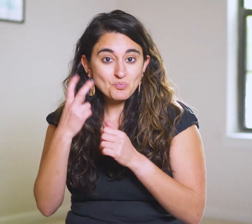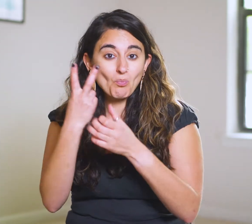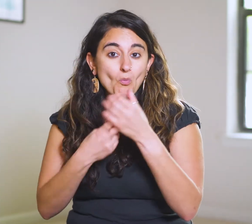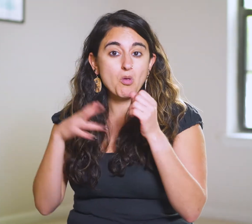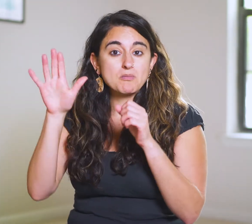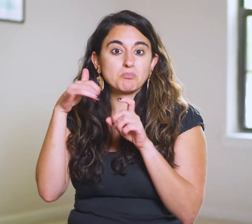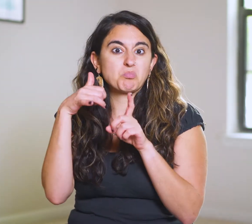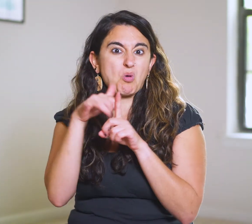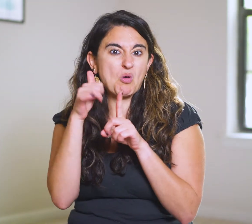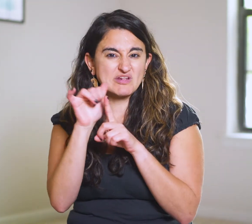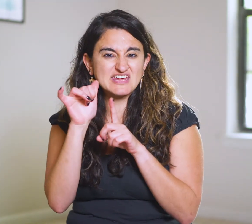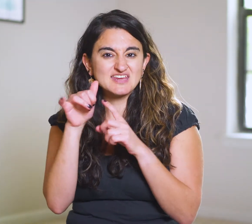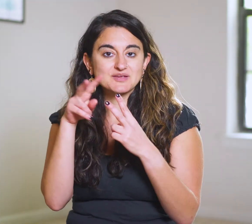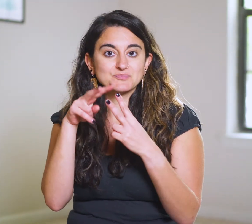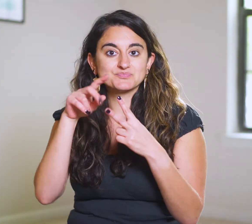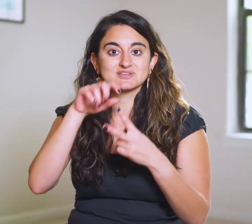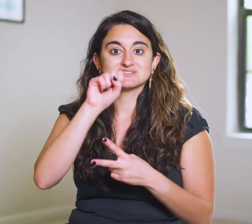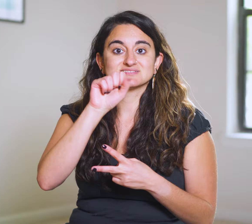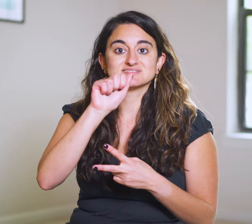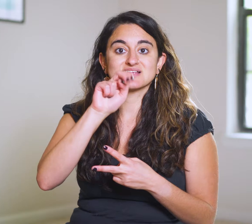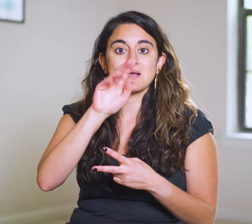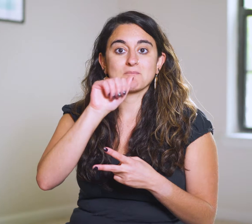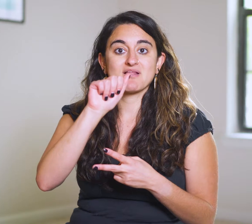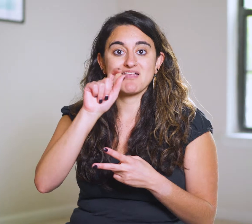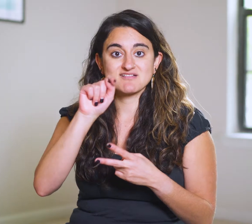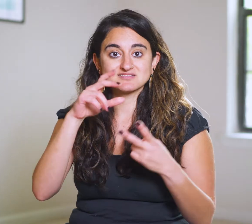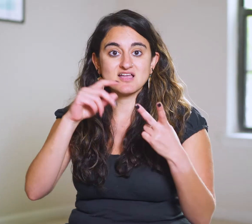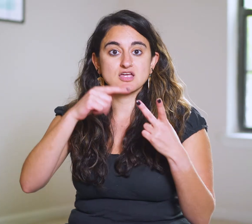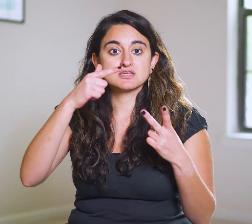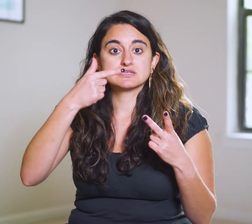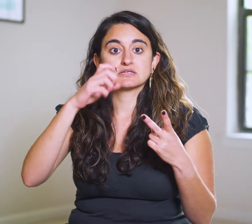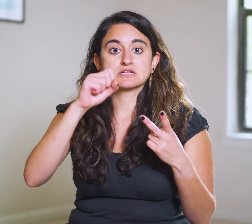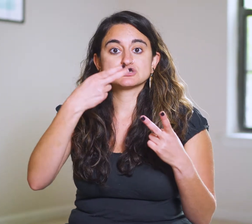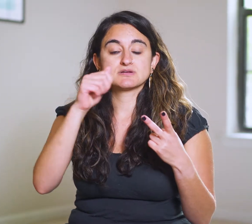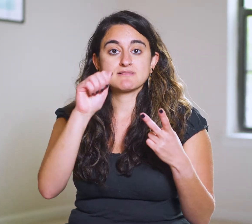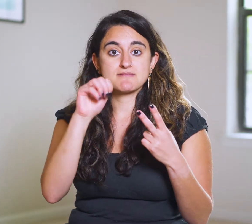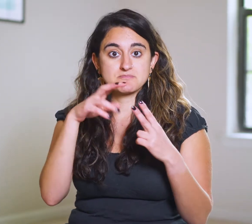two of his bullies, Sanballat and Geshem,